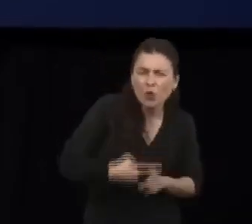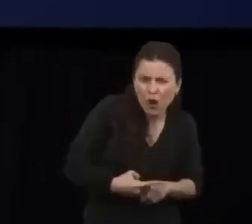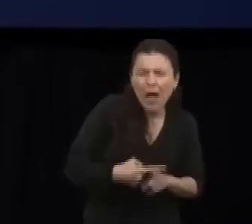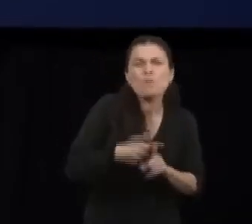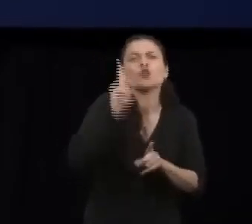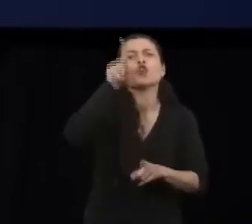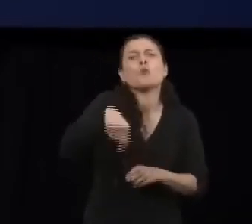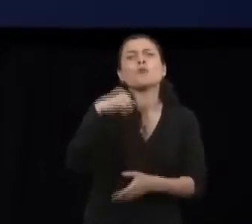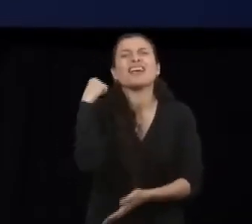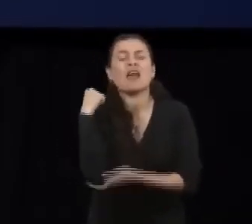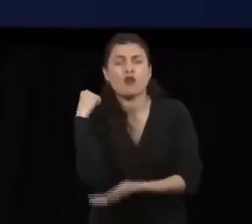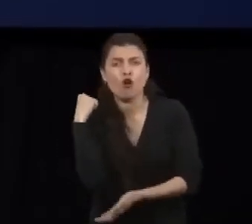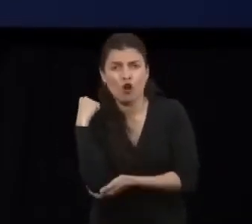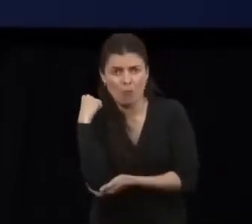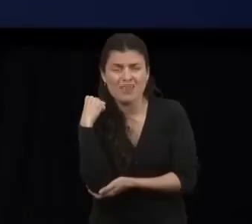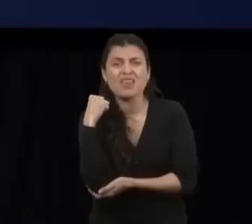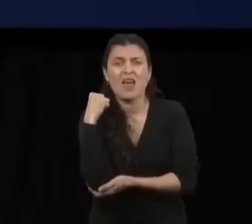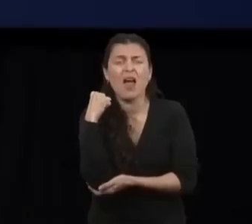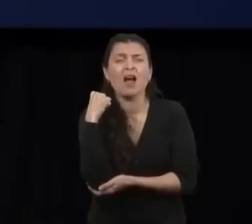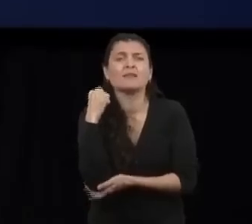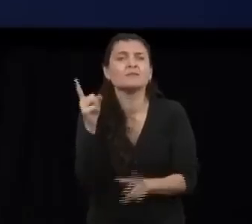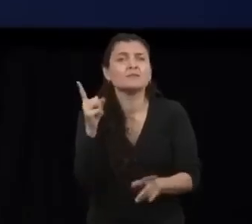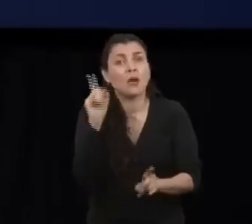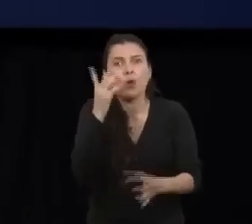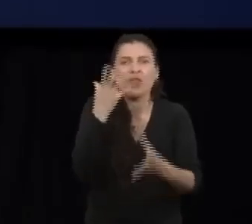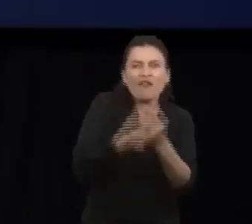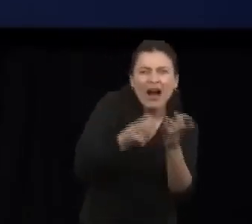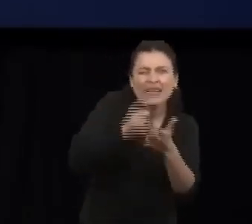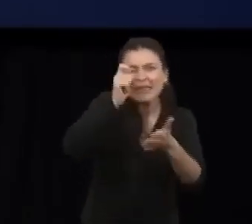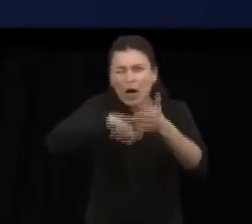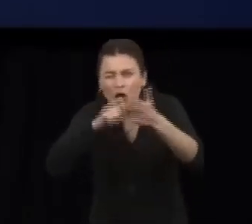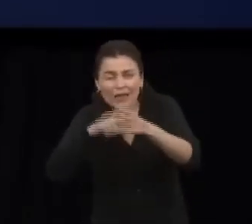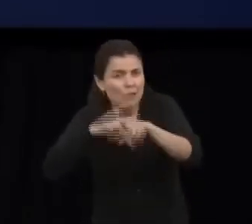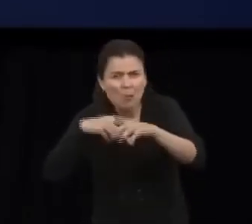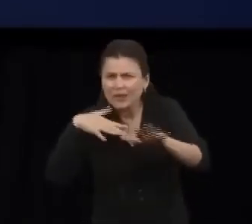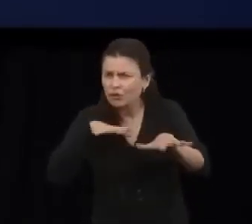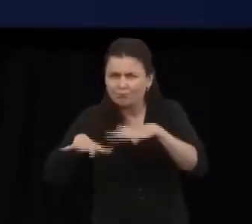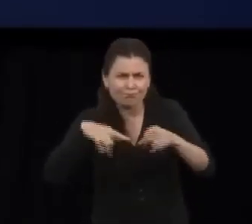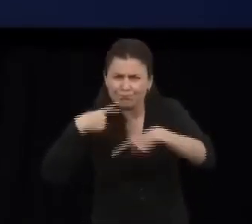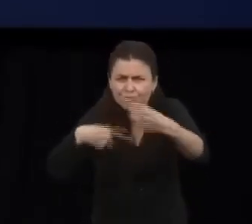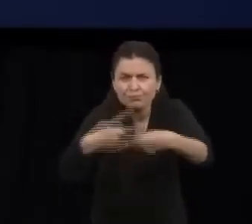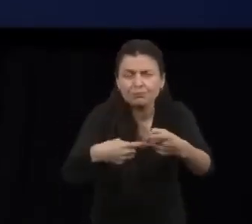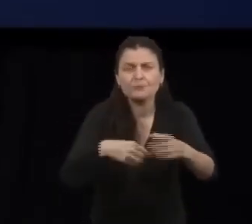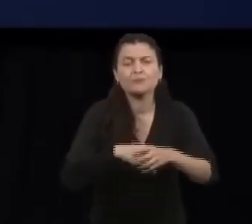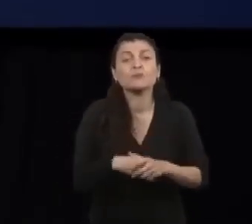monetary policy has lags, it may be that even monetary convalidation has occurred